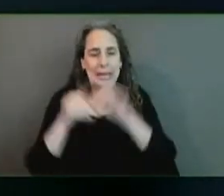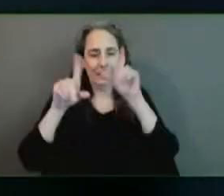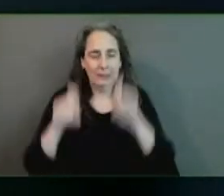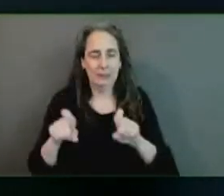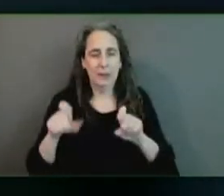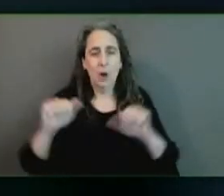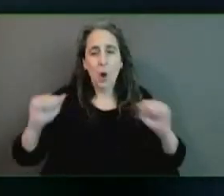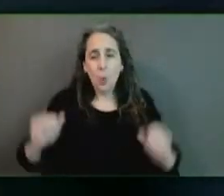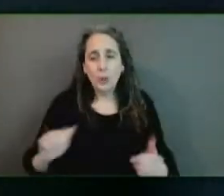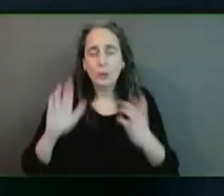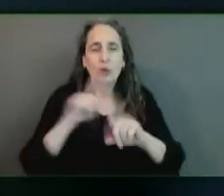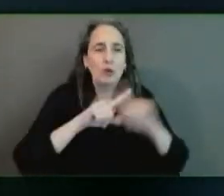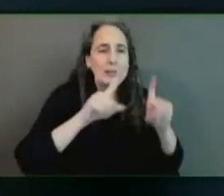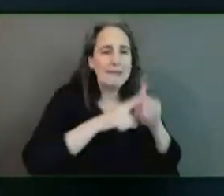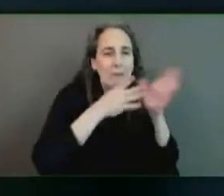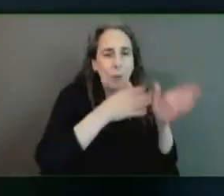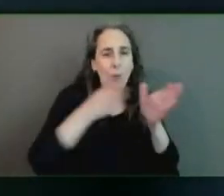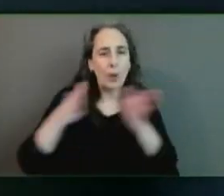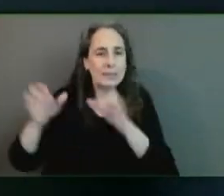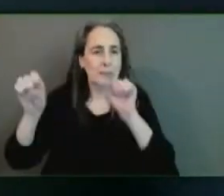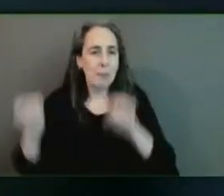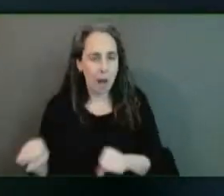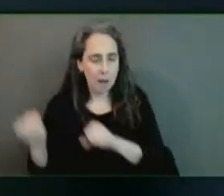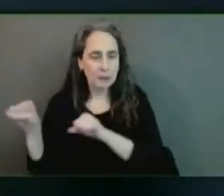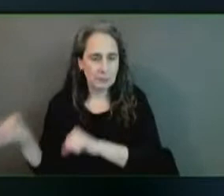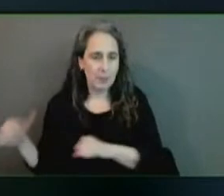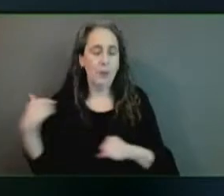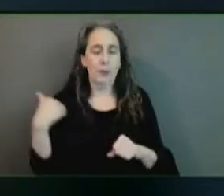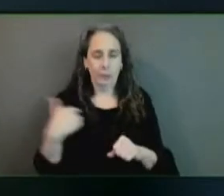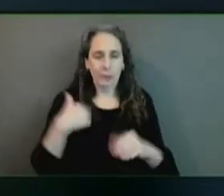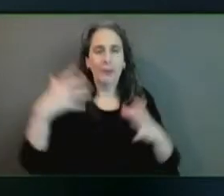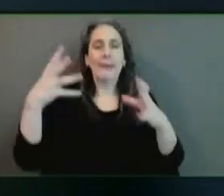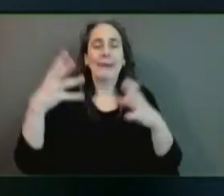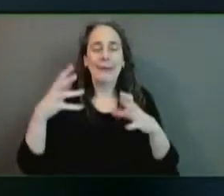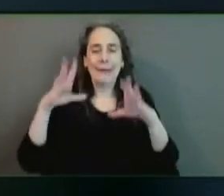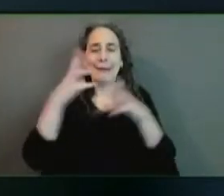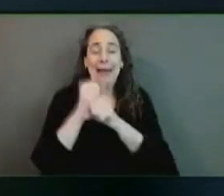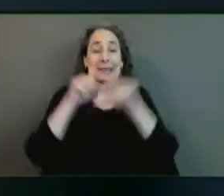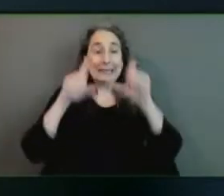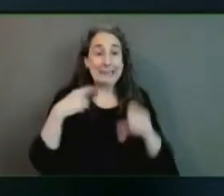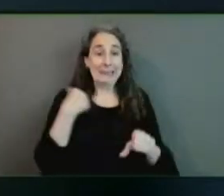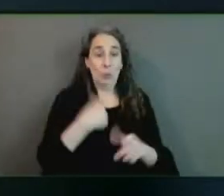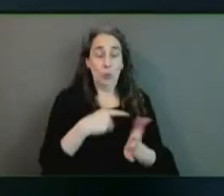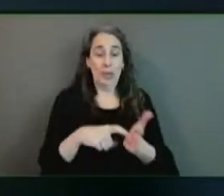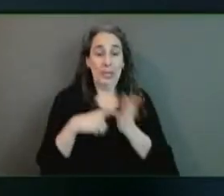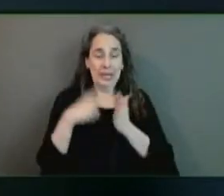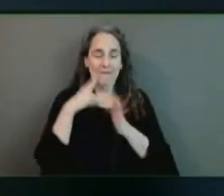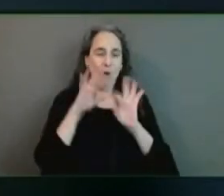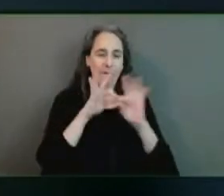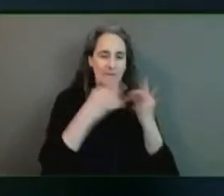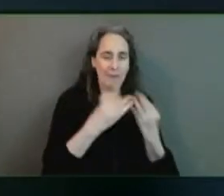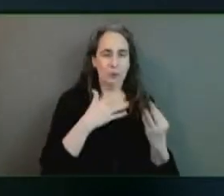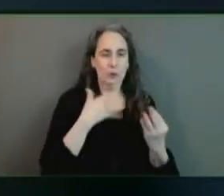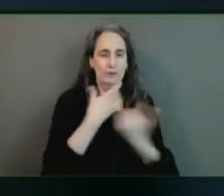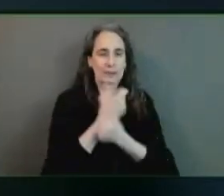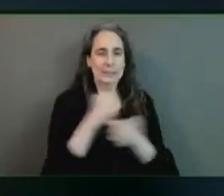procuring additional tests. I said, We're approaching this in as many avenues as we can to